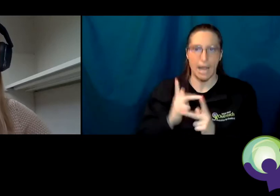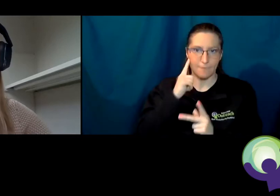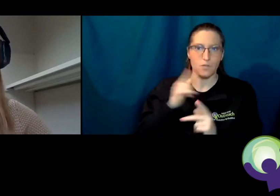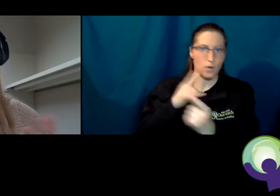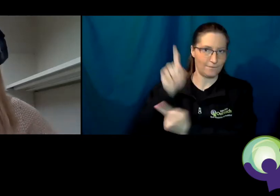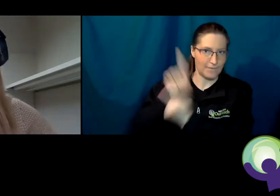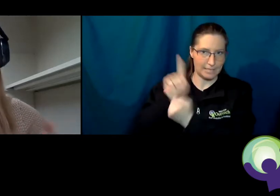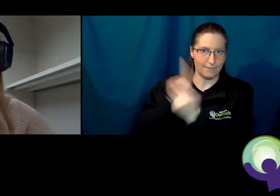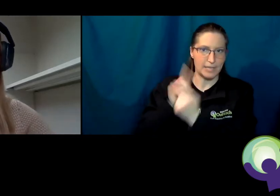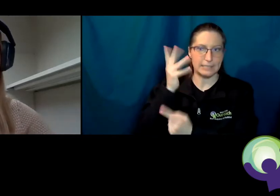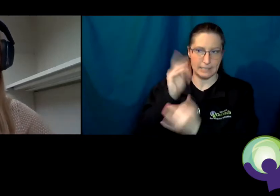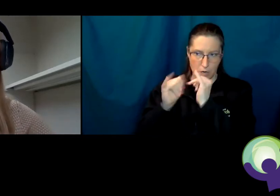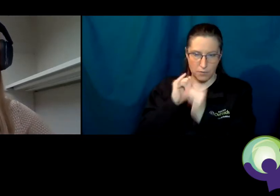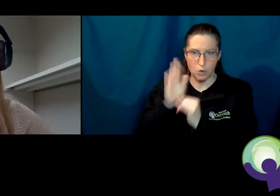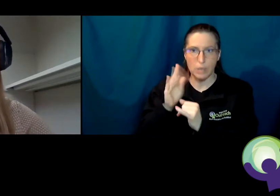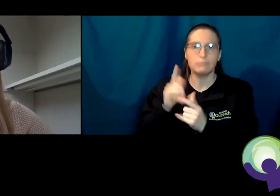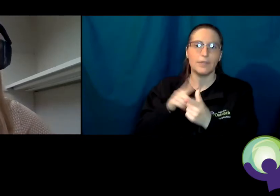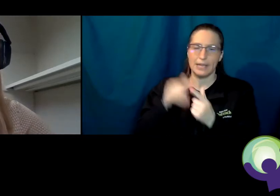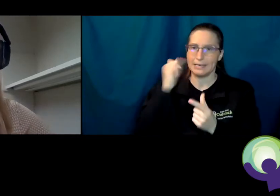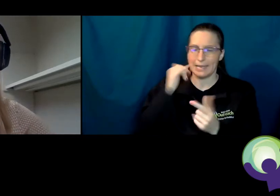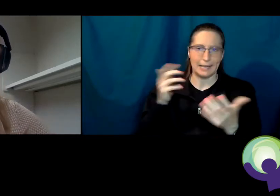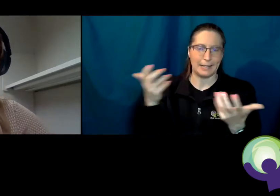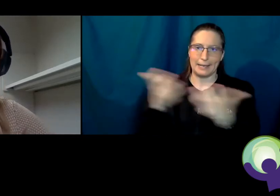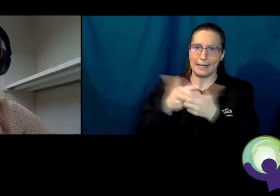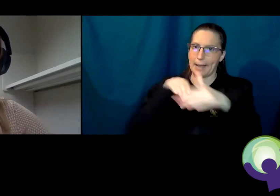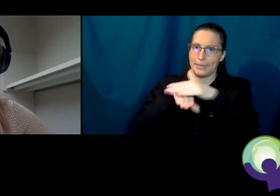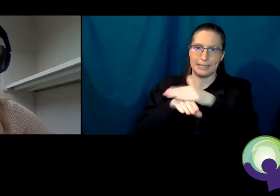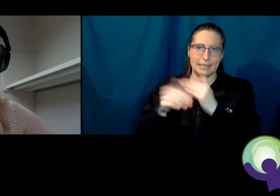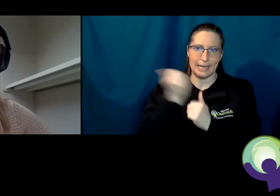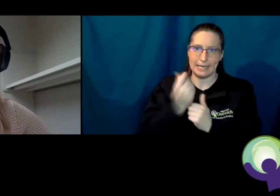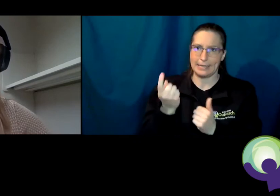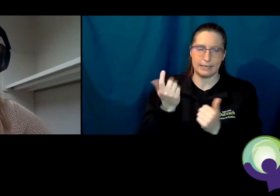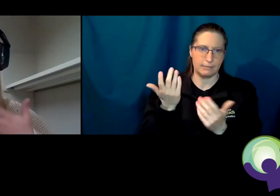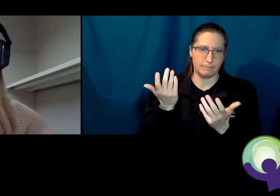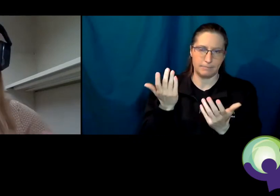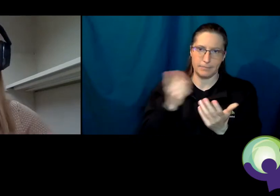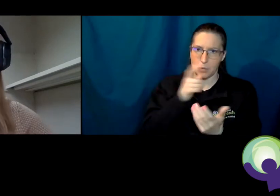and then obviously we will accommodate to what the candidate needs.